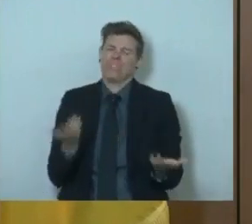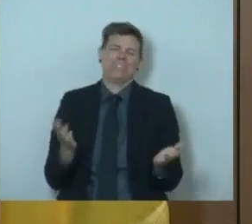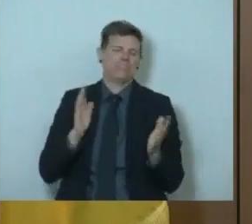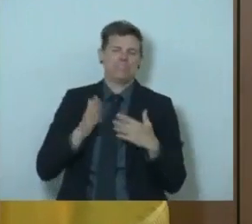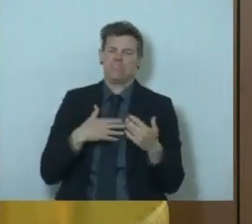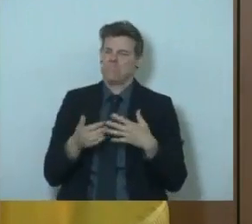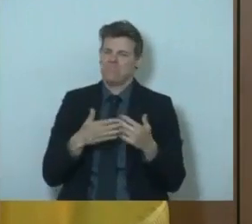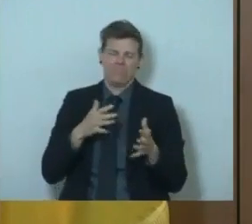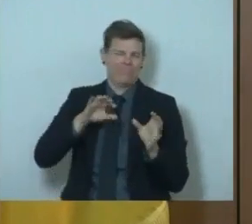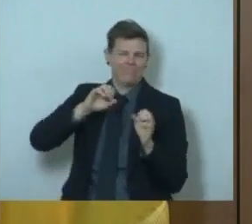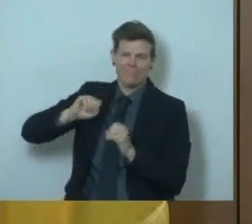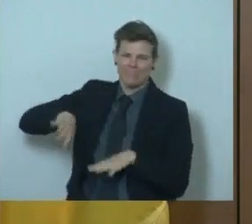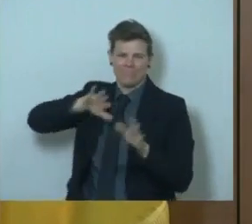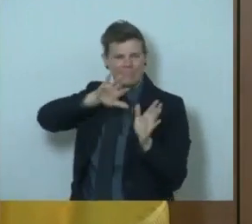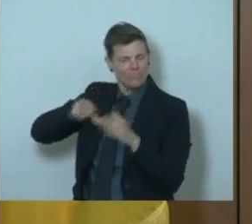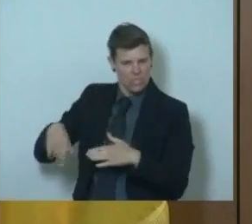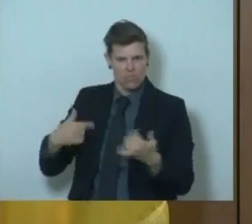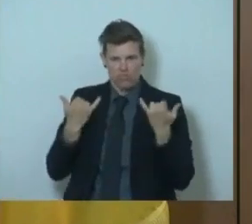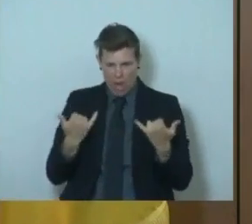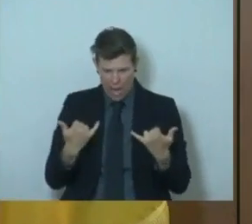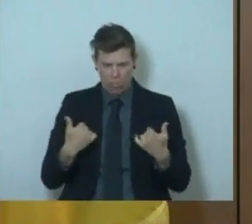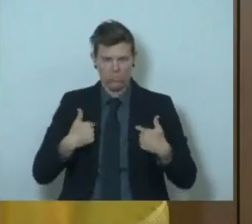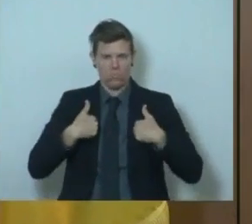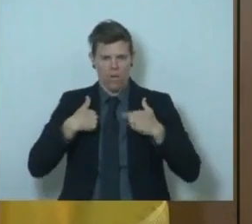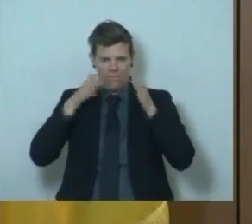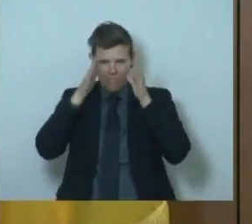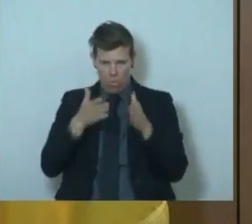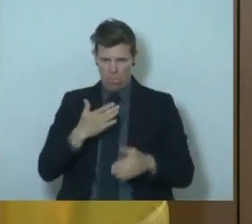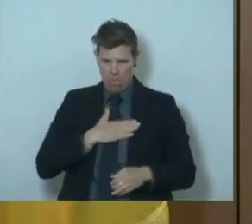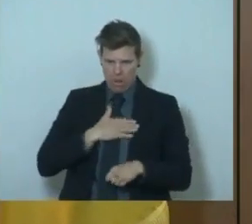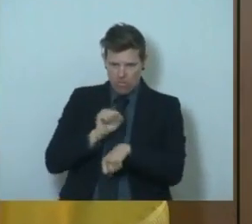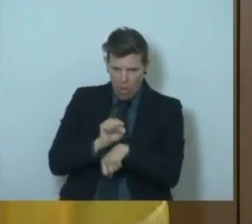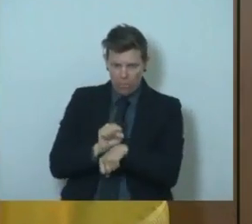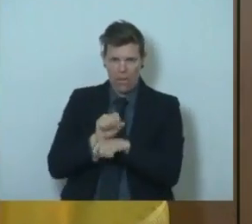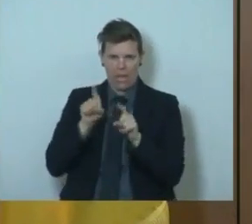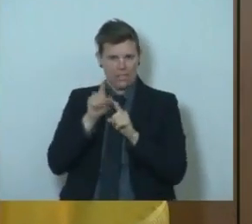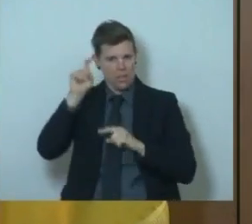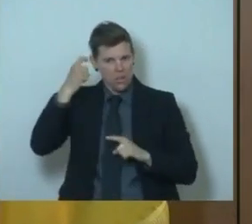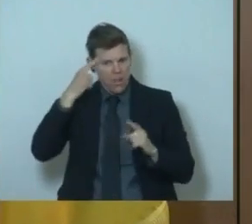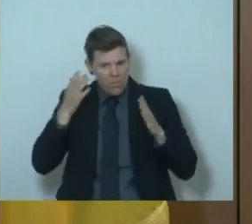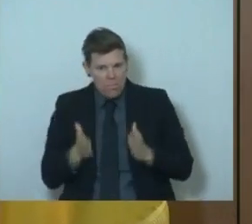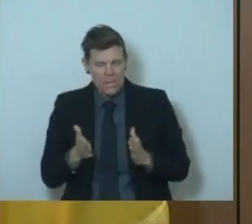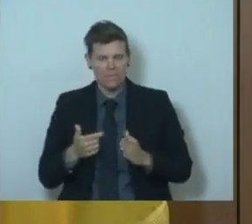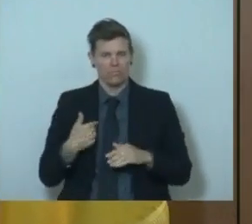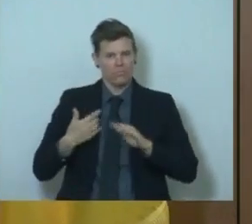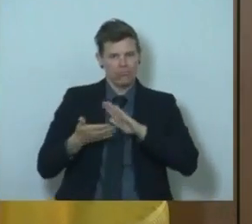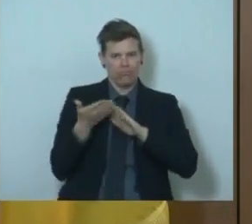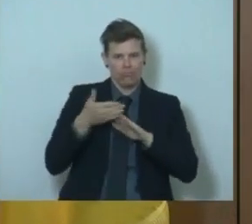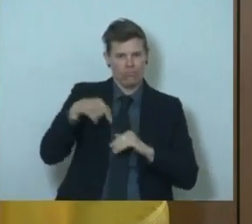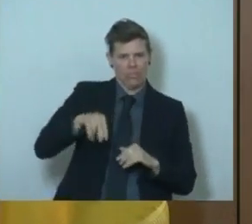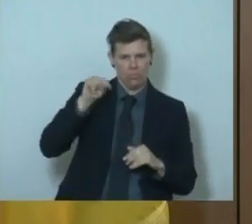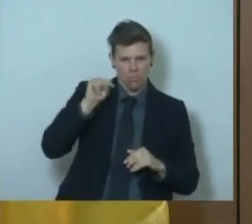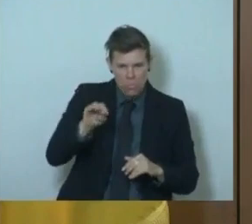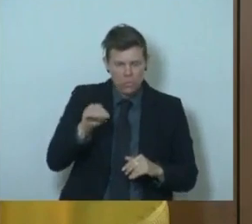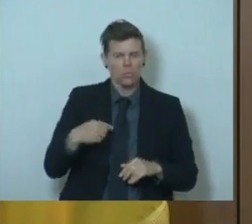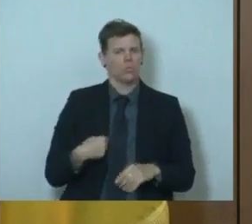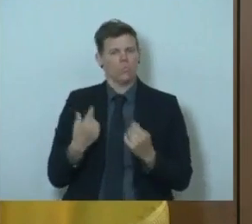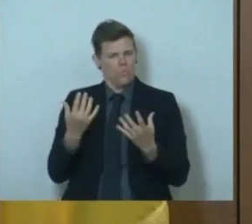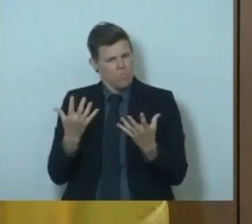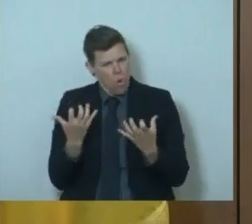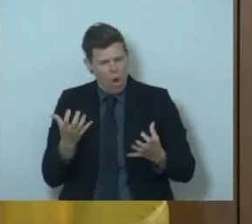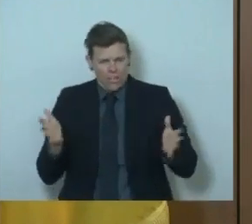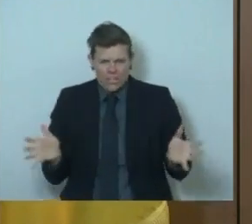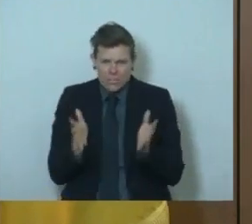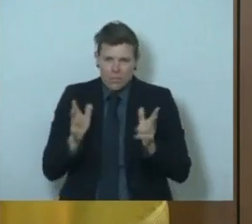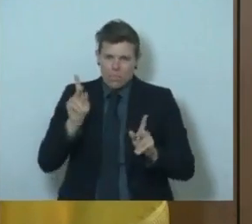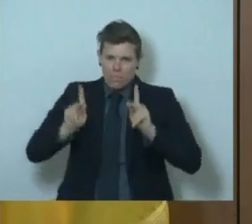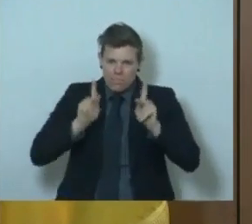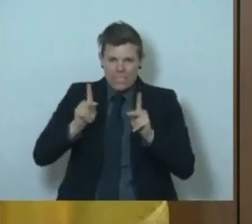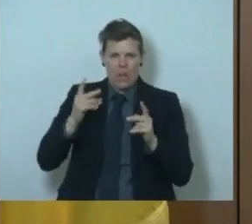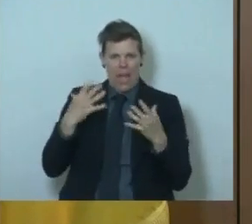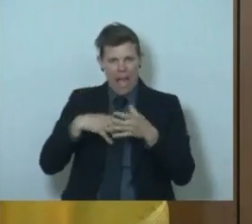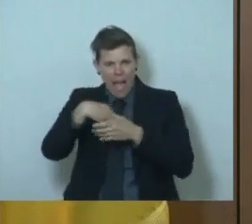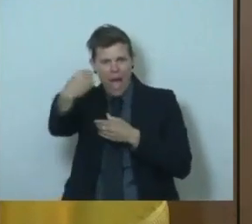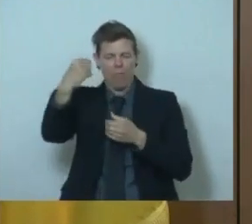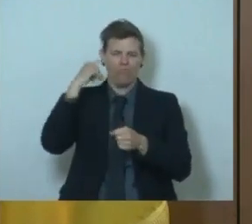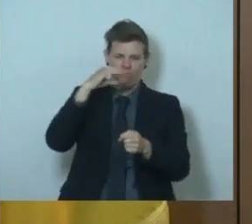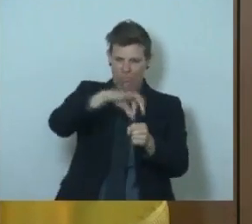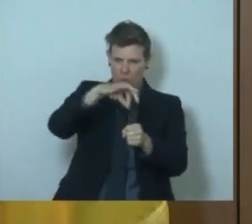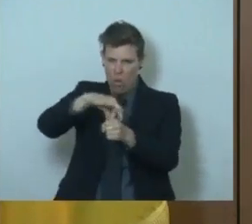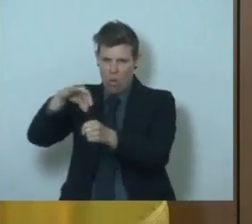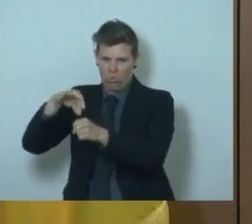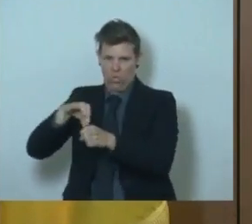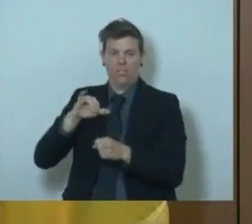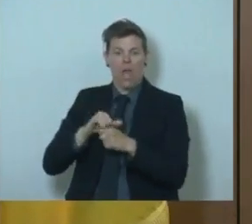POLITICAL SPECULATION AND WHILE FLATTERING, IRRELEVANT ABOUT MAKING SURE THAT I FOCUS ON DOING MY JOB AS A GOVERNOR AND WHERE I CAN BE HELPFUL IN TERMS OF MOTIVATING A POLITICAL